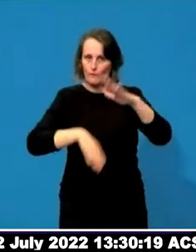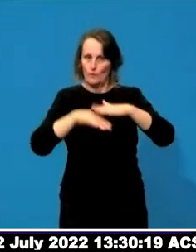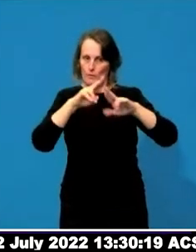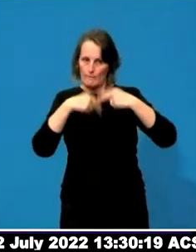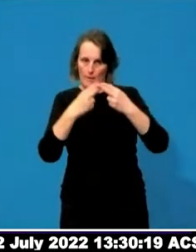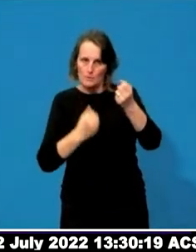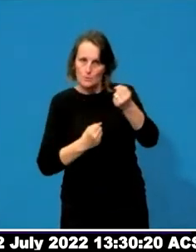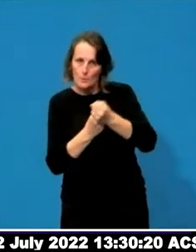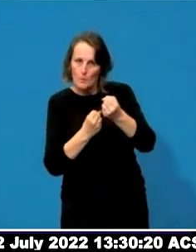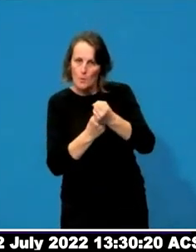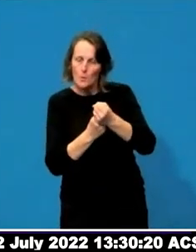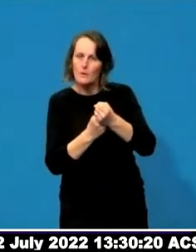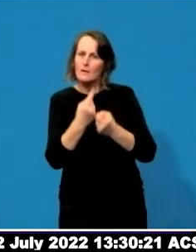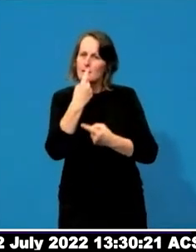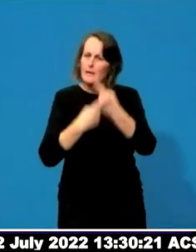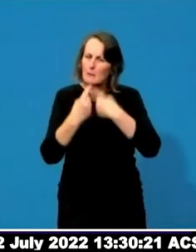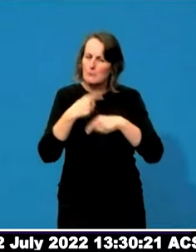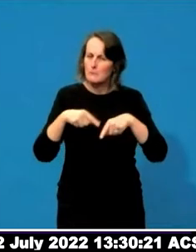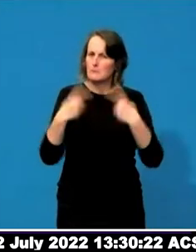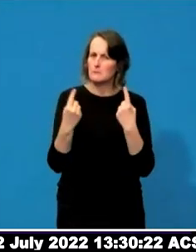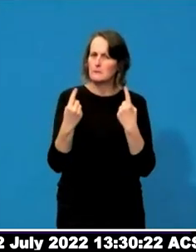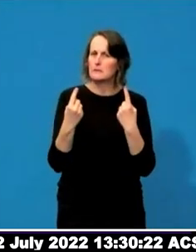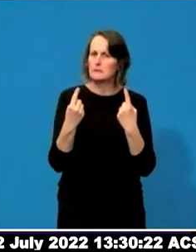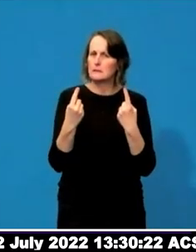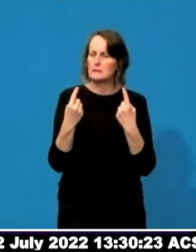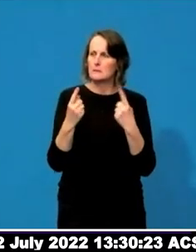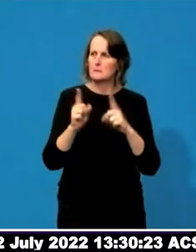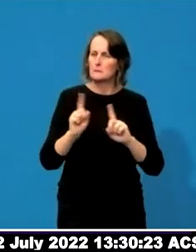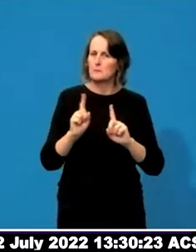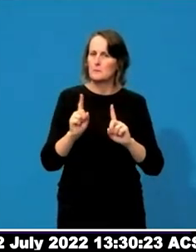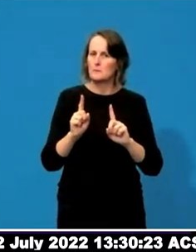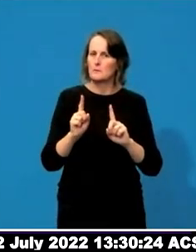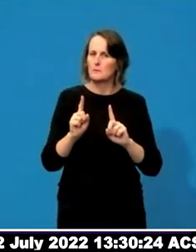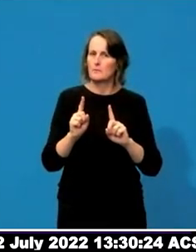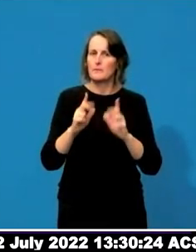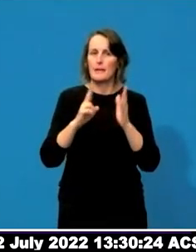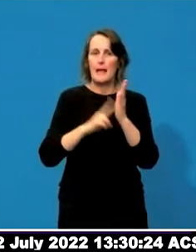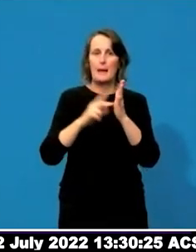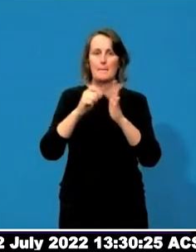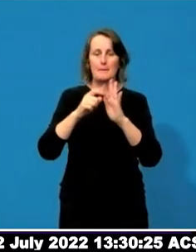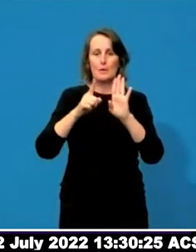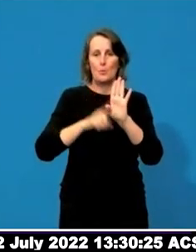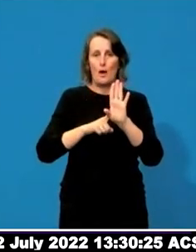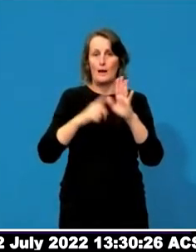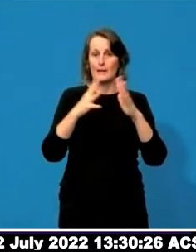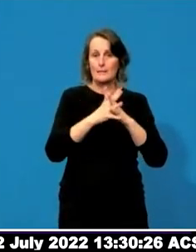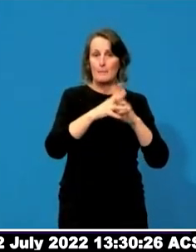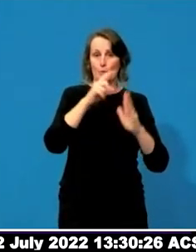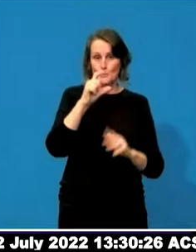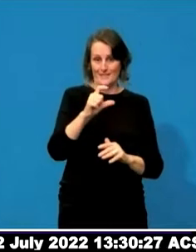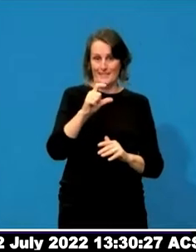What's the difference, as NPYWC see, between family-centred supports